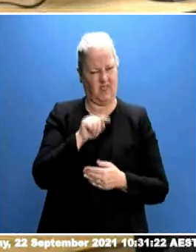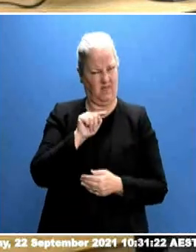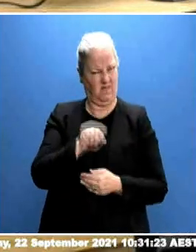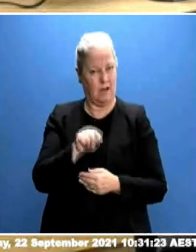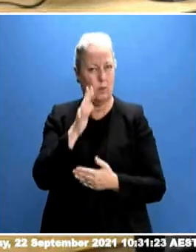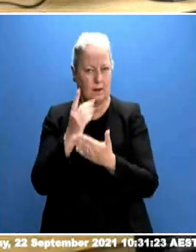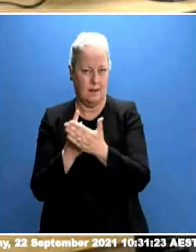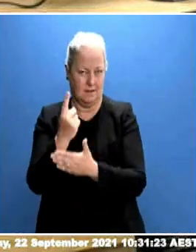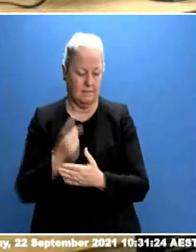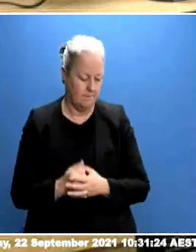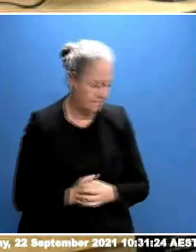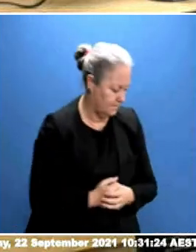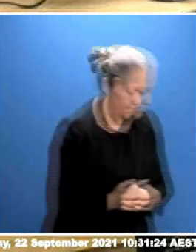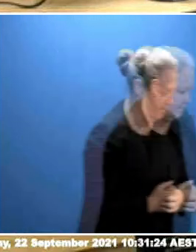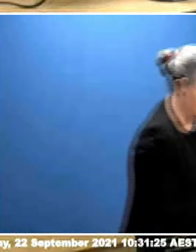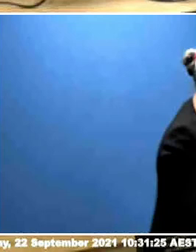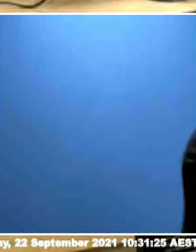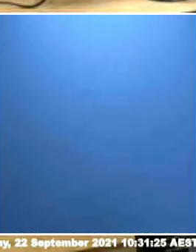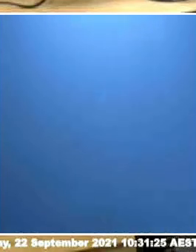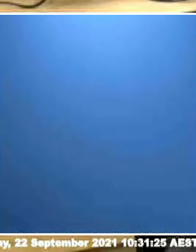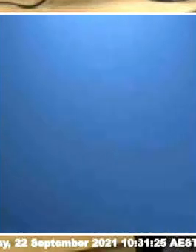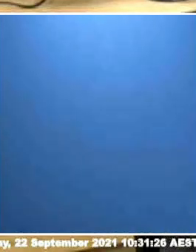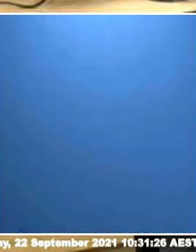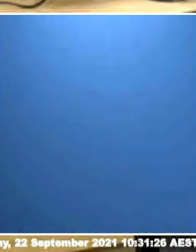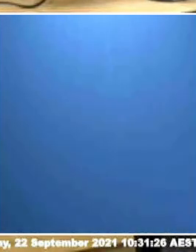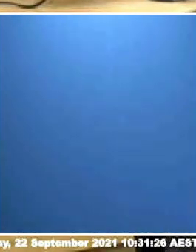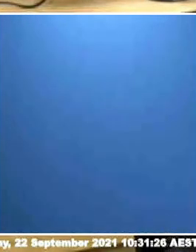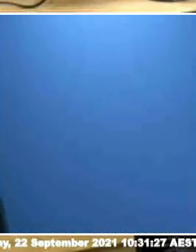Yes, it was just before Megan's fourth birthday, we were at the